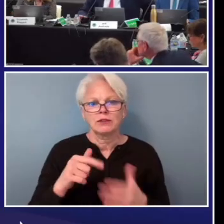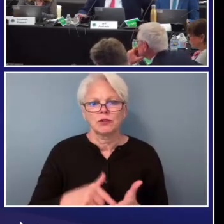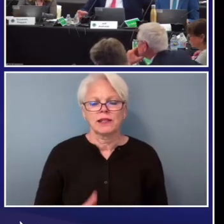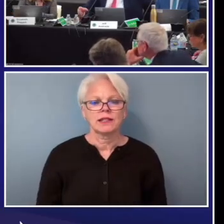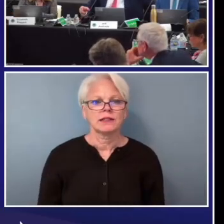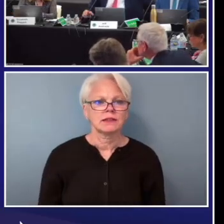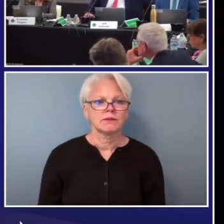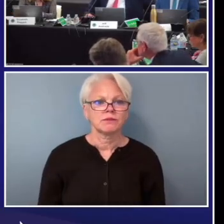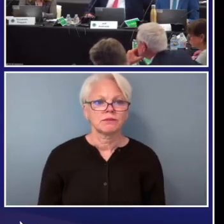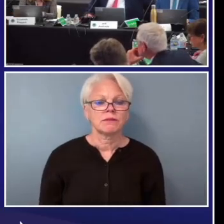Anything final, Heather, before I move on?